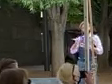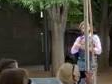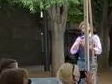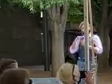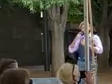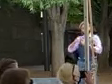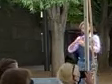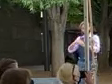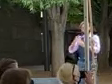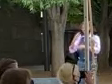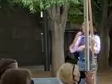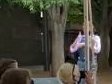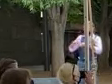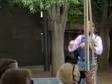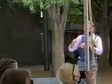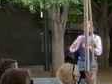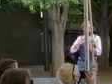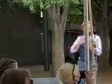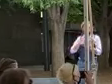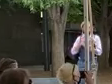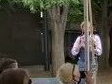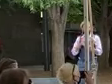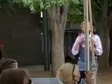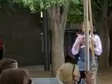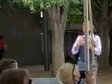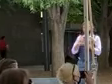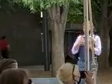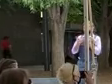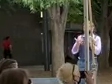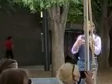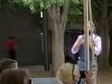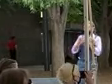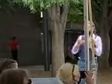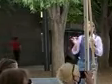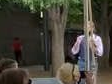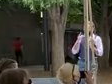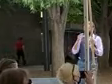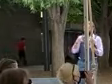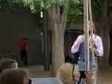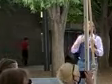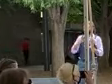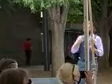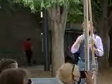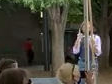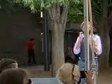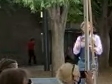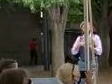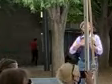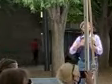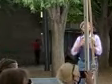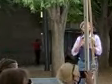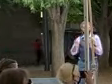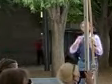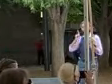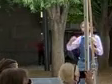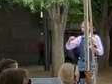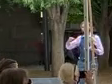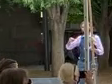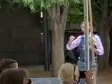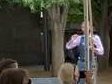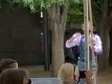Forcing them to treat our assistive medical devices as what they are -- complex medical devices, not just suitcases to be tossed around.